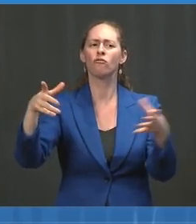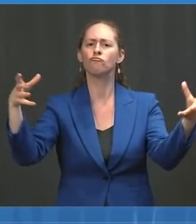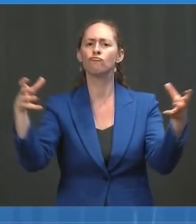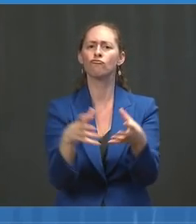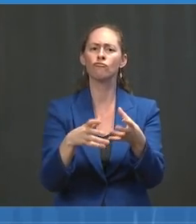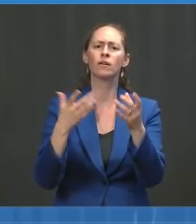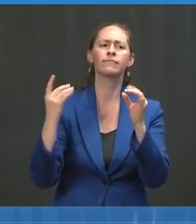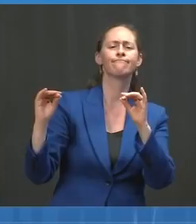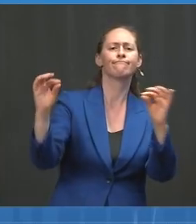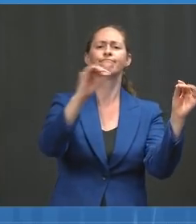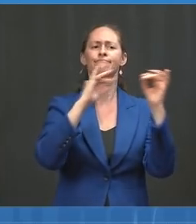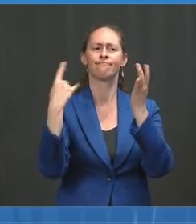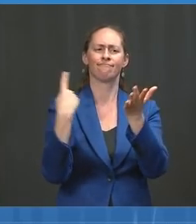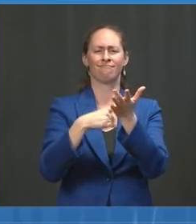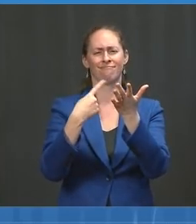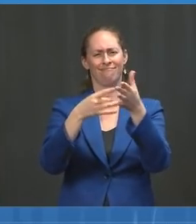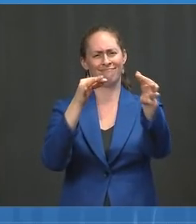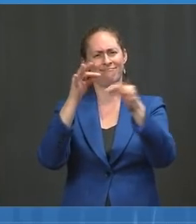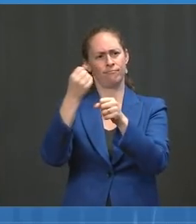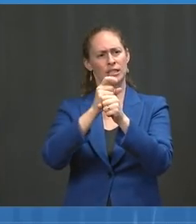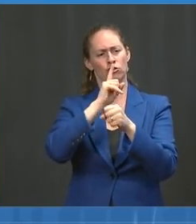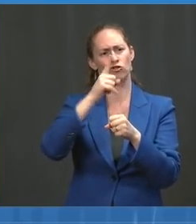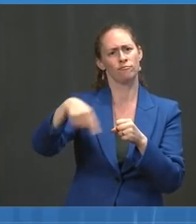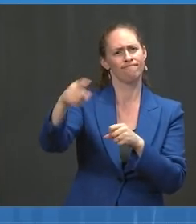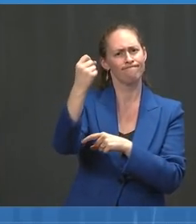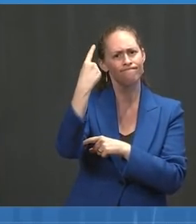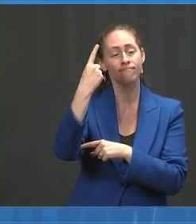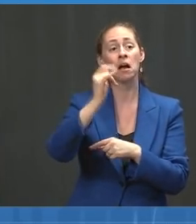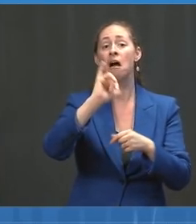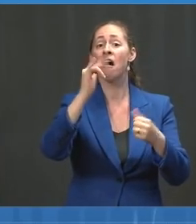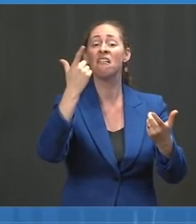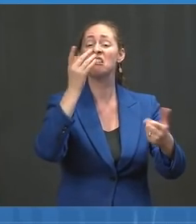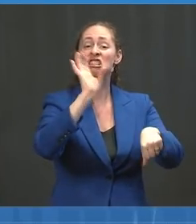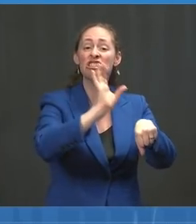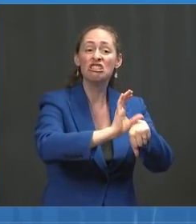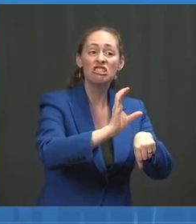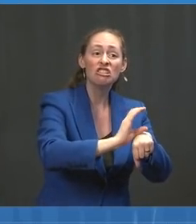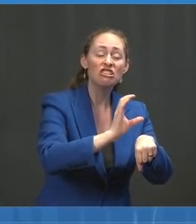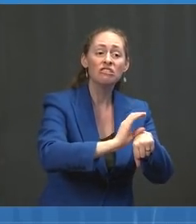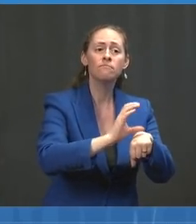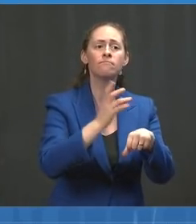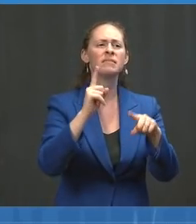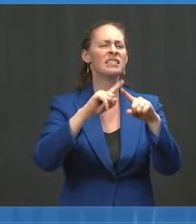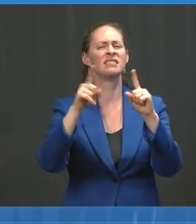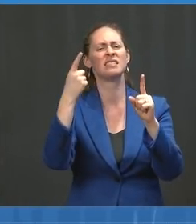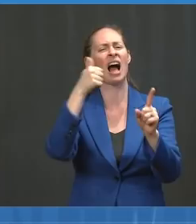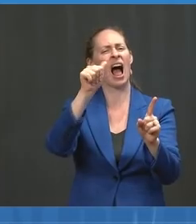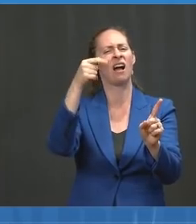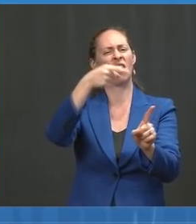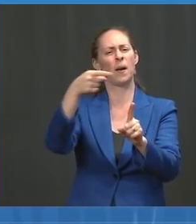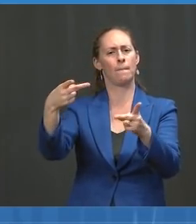whether that's in churches or synagogues or other settings -- to get this information out. What people also -- it's so important that they understand